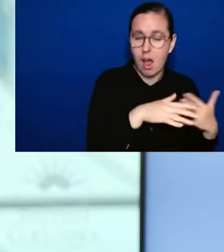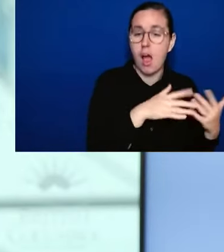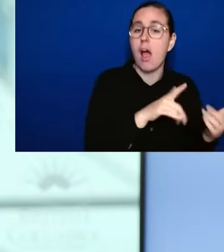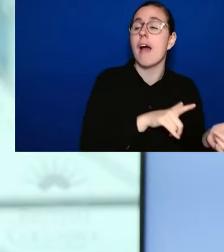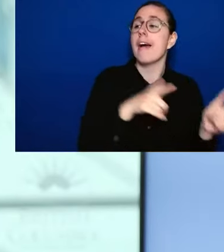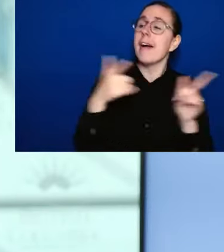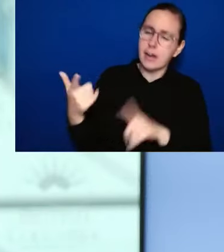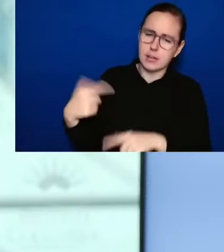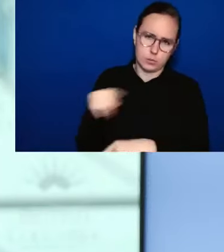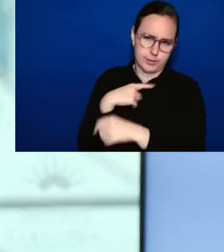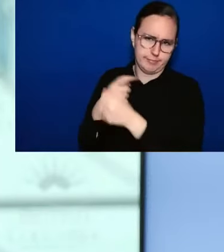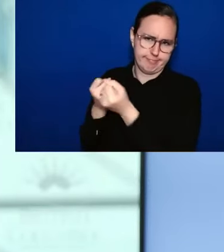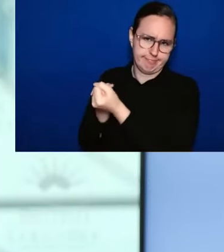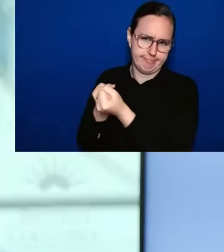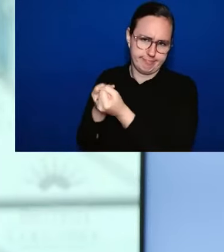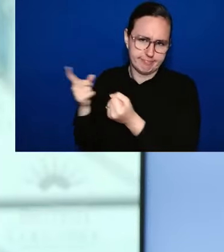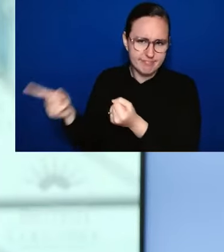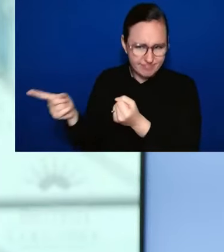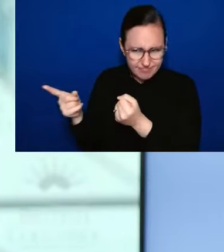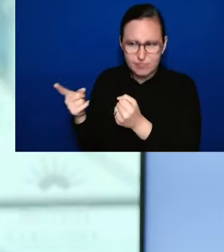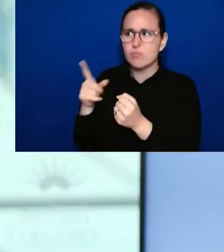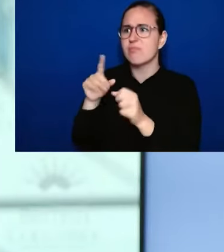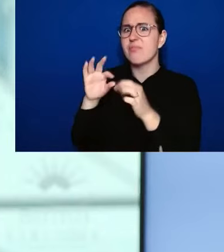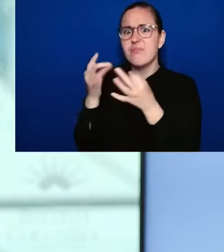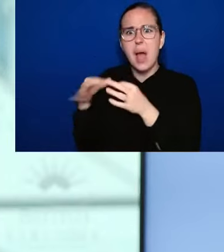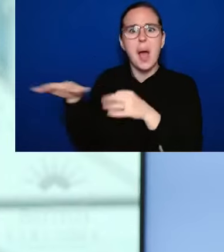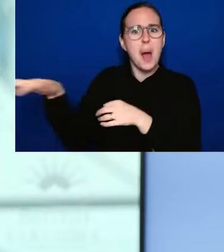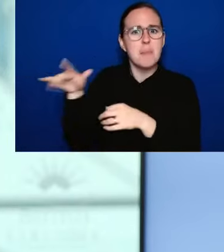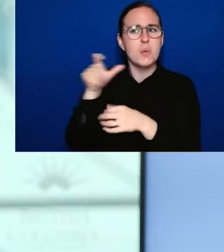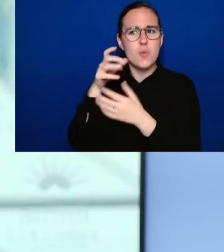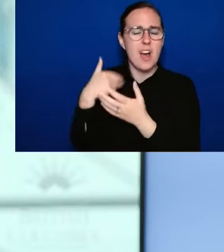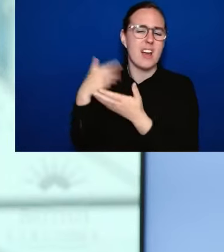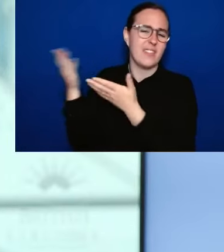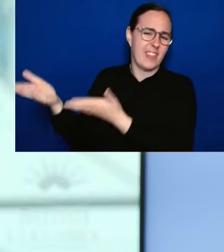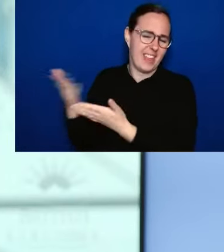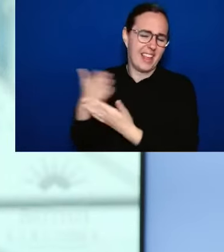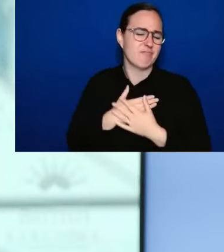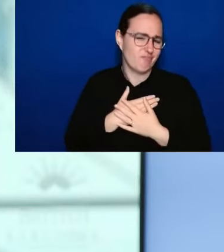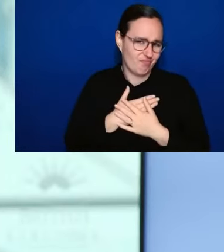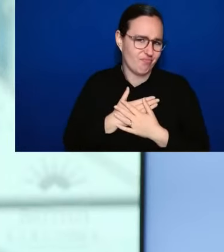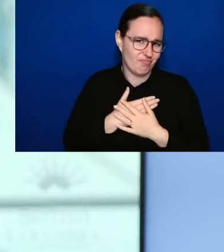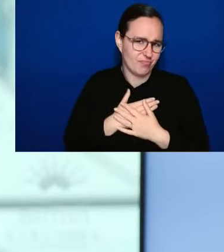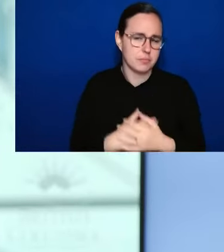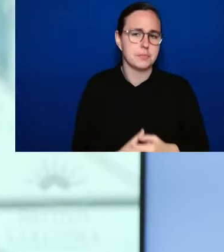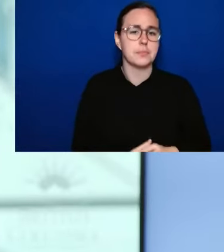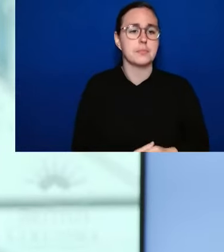Is Mr Dix indicated I do believe we are emerging from this